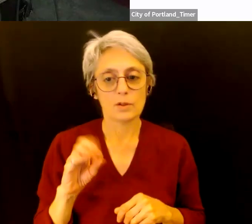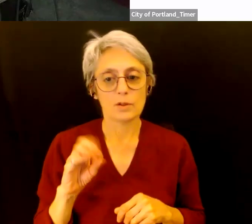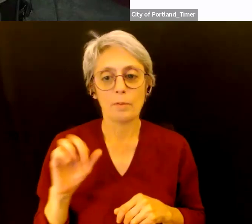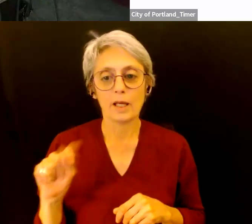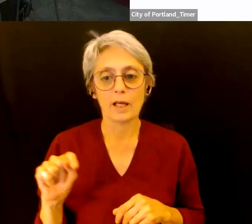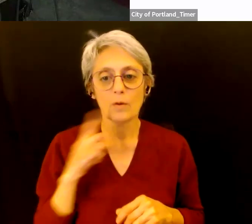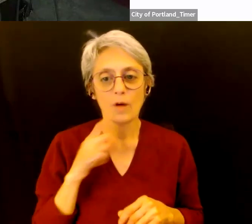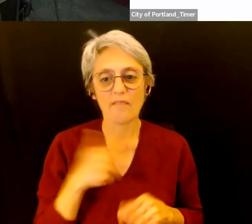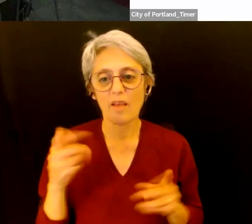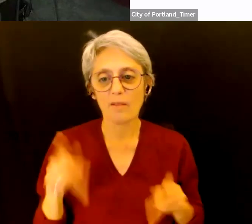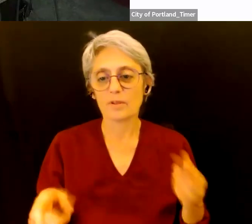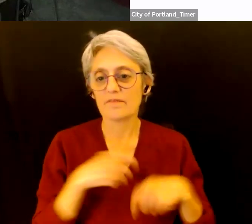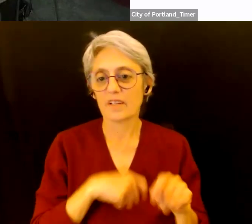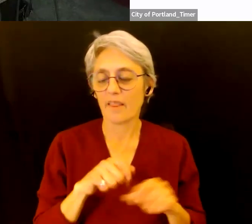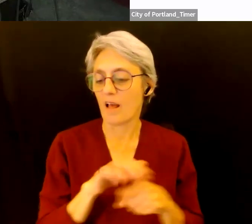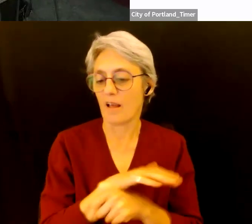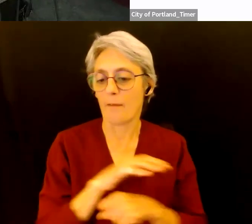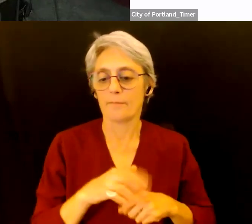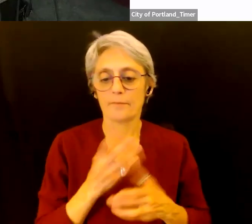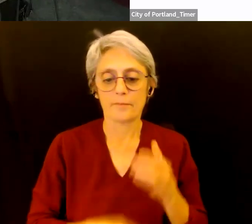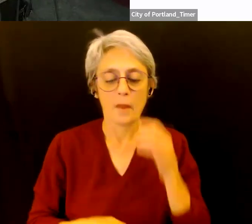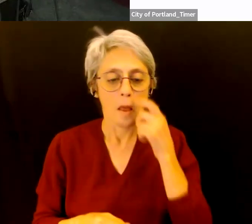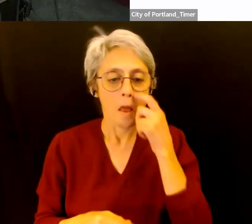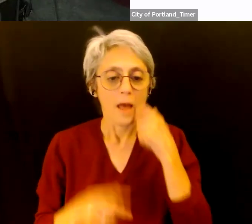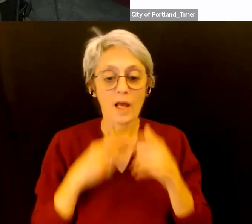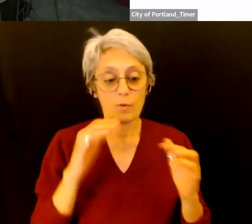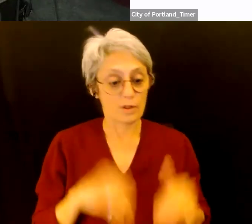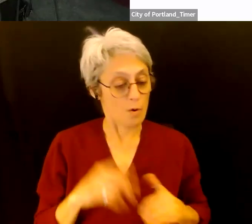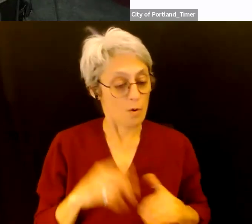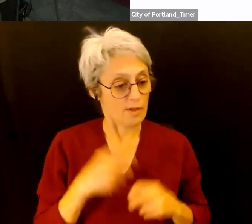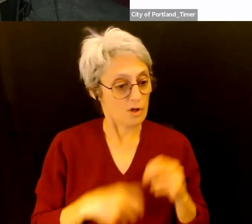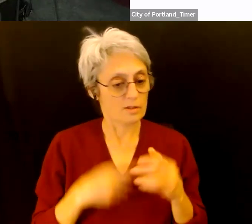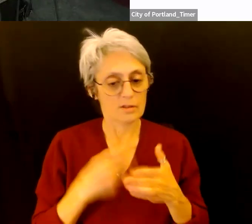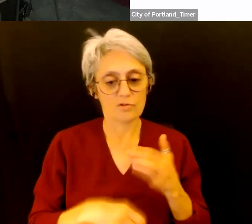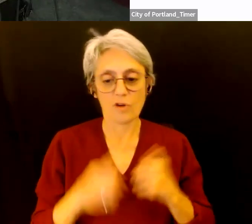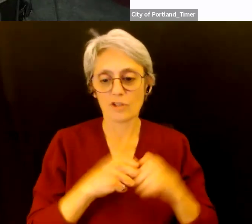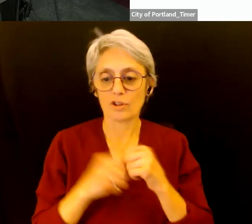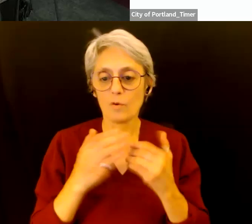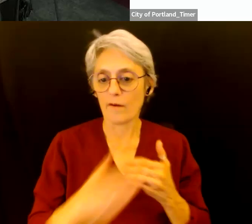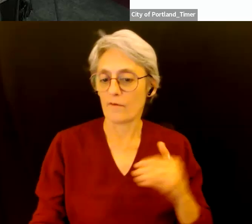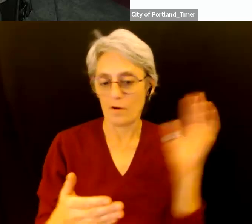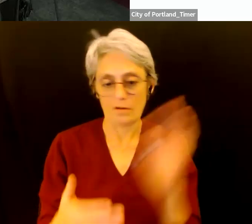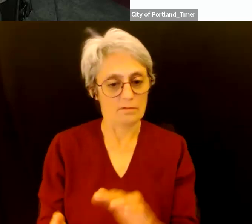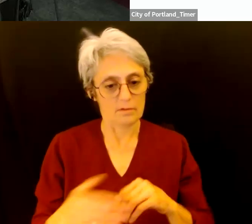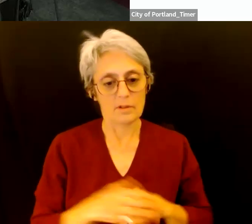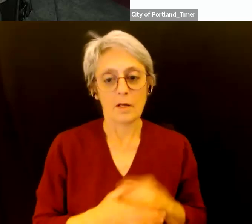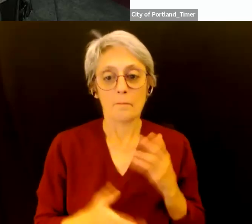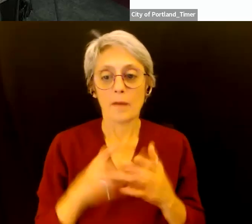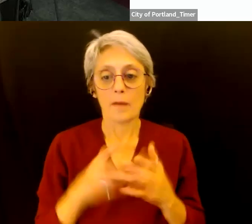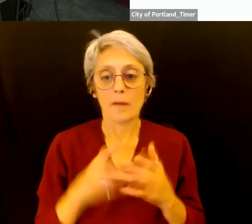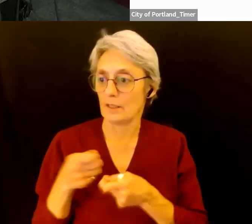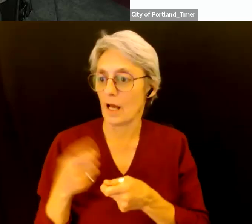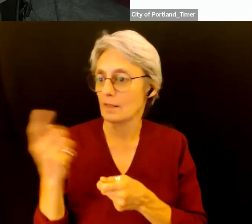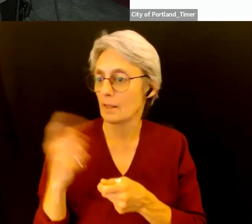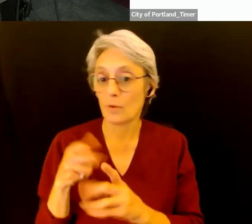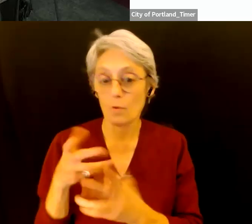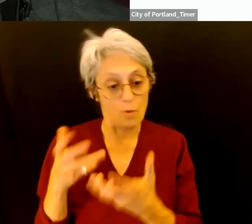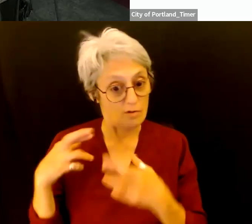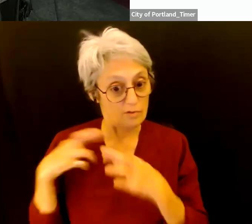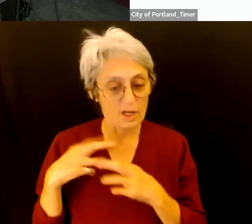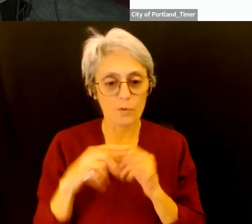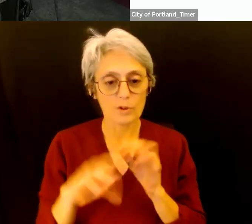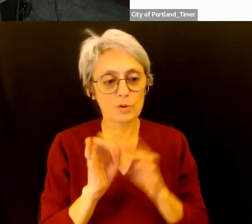It will also lower the city's cost structure going forward. And it may entice someone who's eligible for retirement to choose that path.